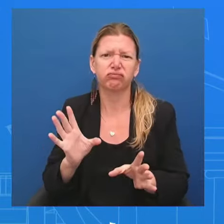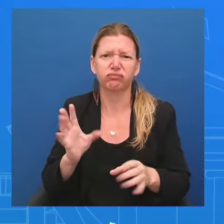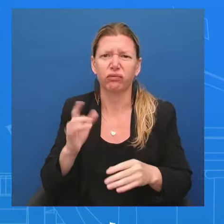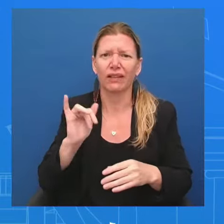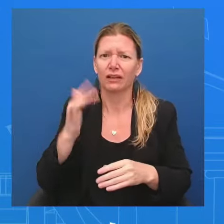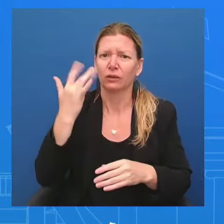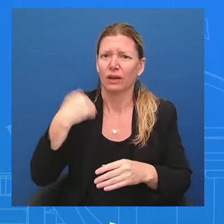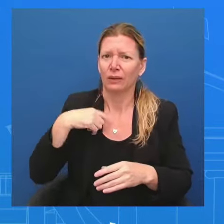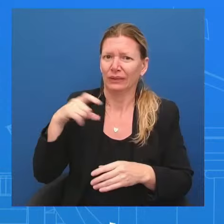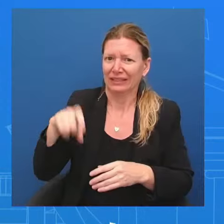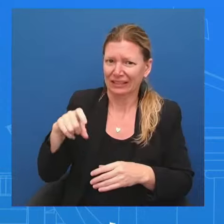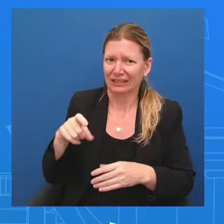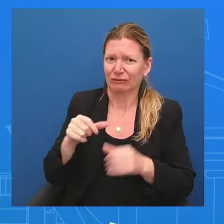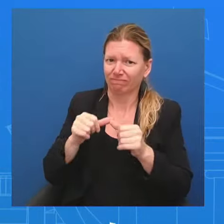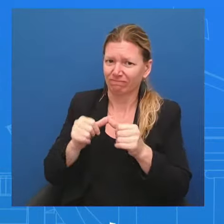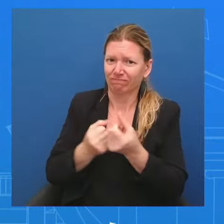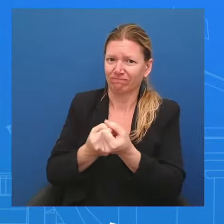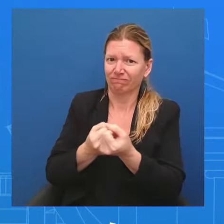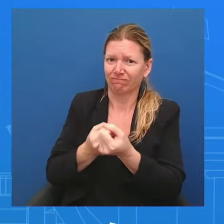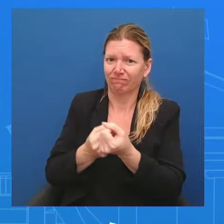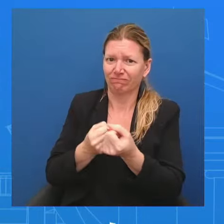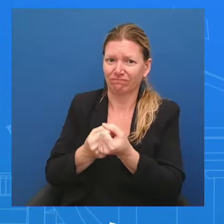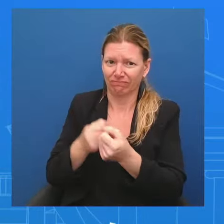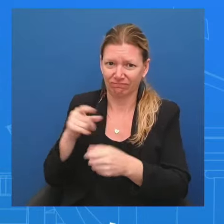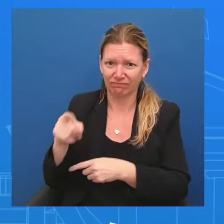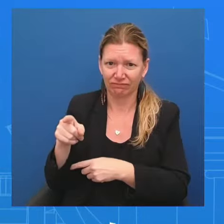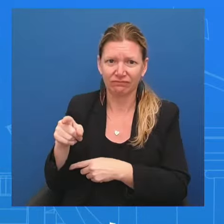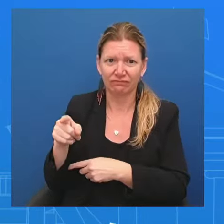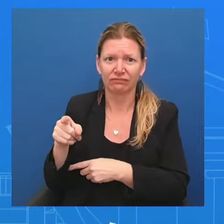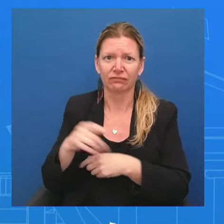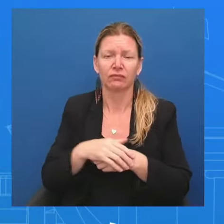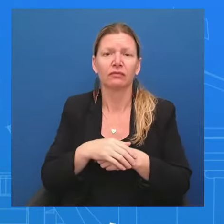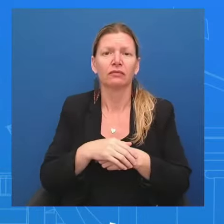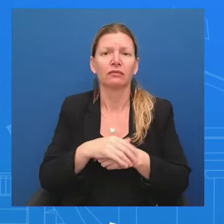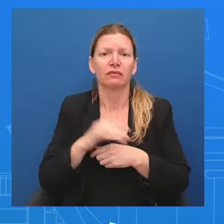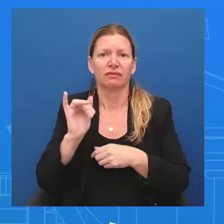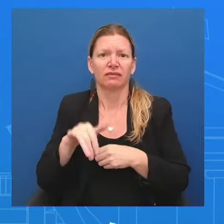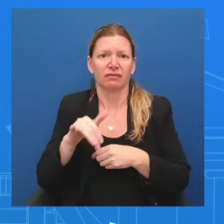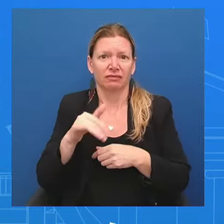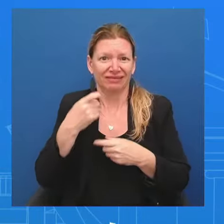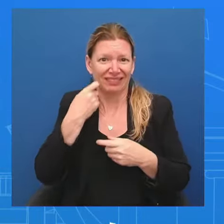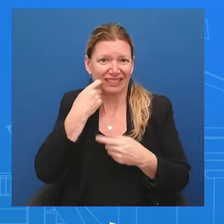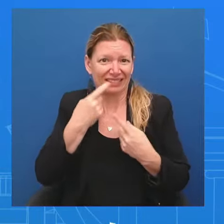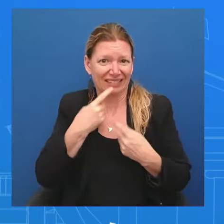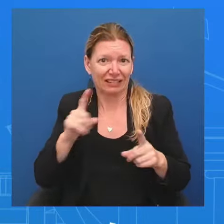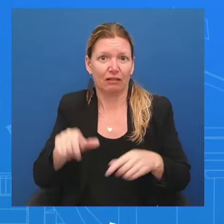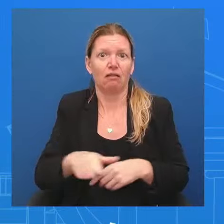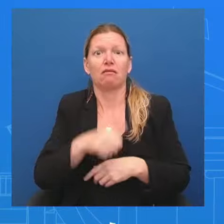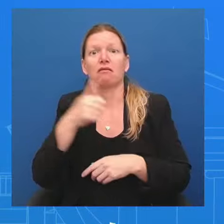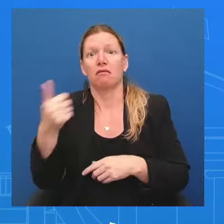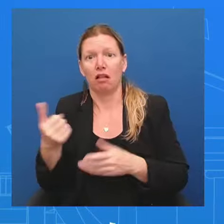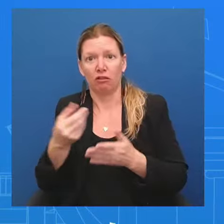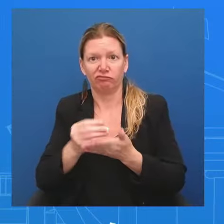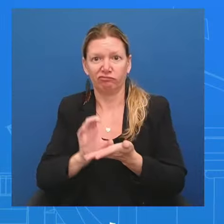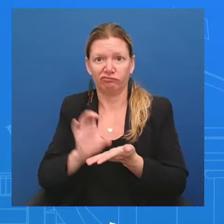On Friday, we just announced another package to Ukraine. That's how quickly we're trying to get that assistance out there.